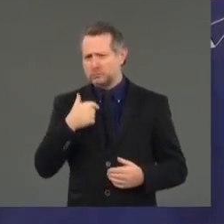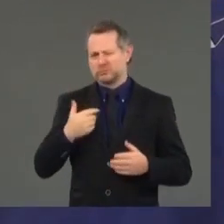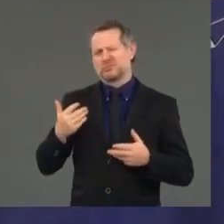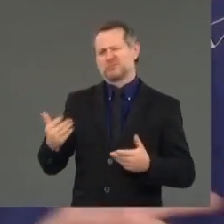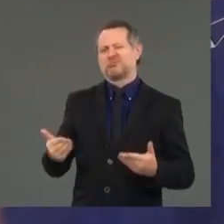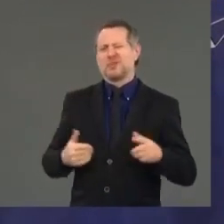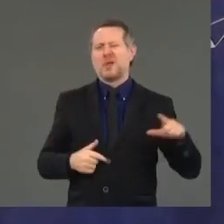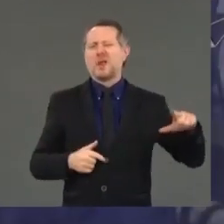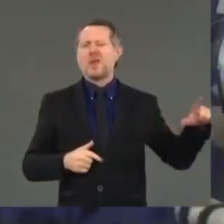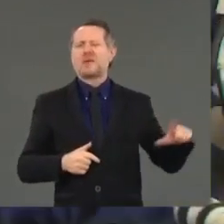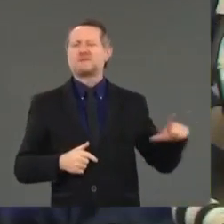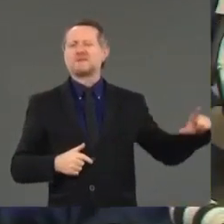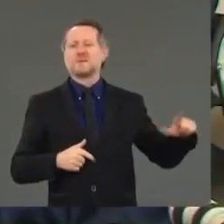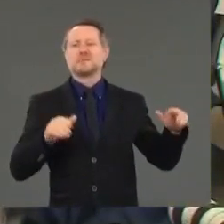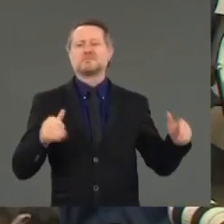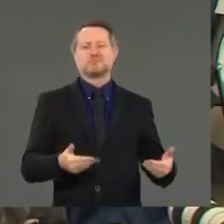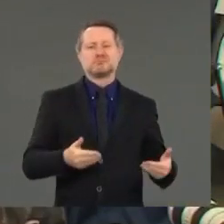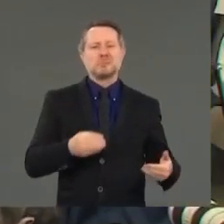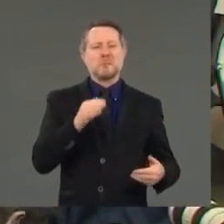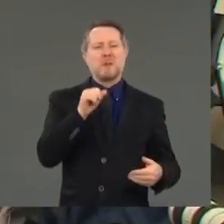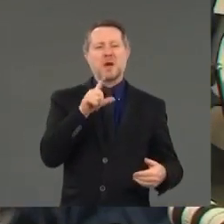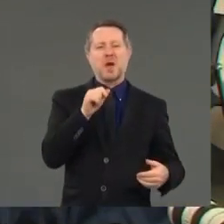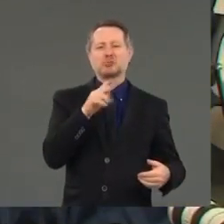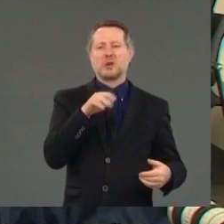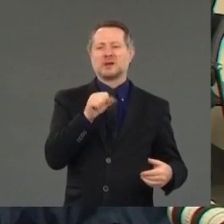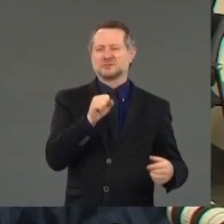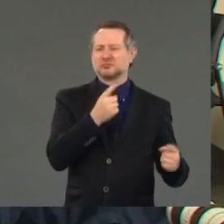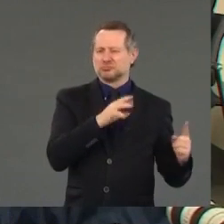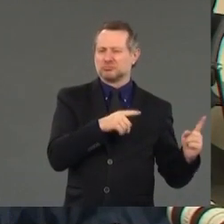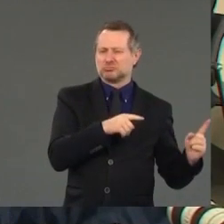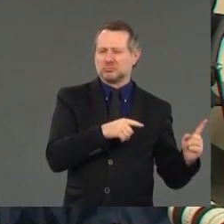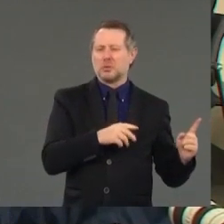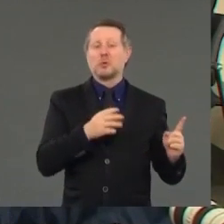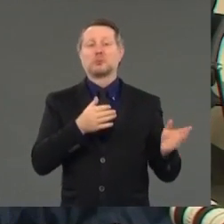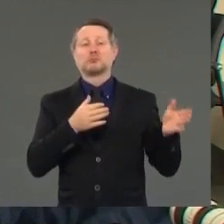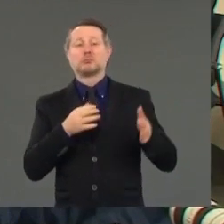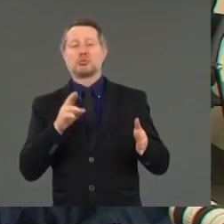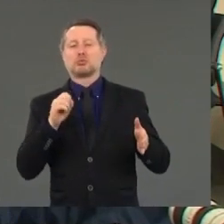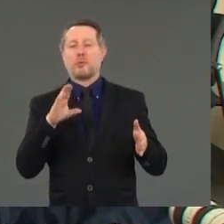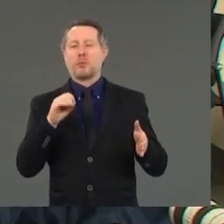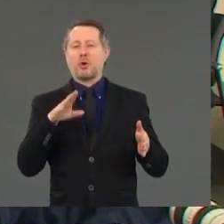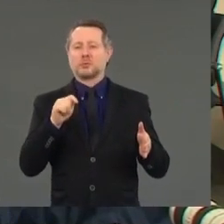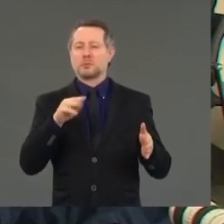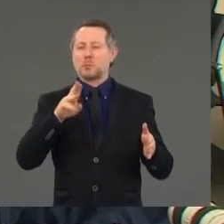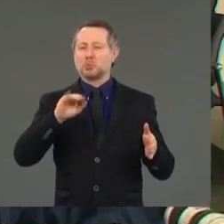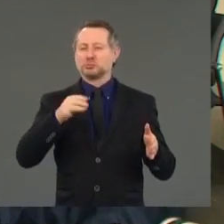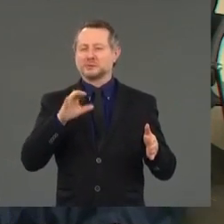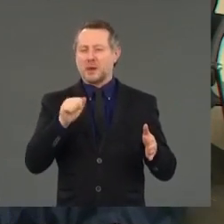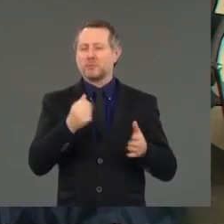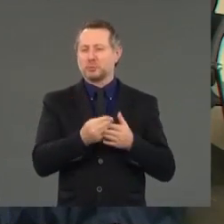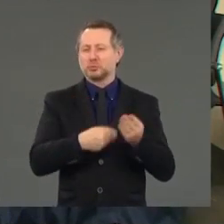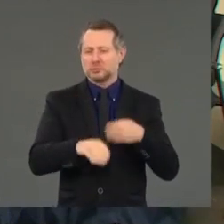TO WHERE WE ARE TODAY. EVERYBODY KNOWS WHO IS WITH US